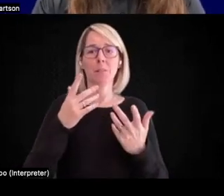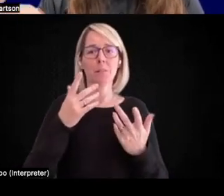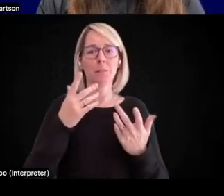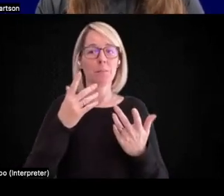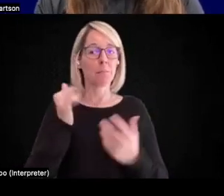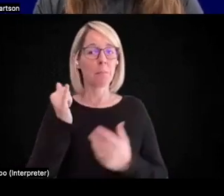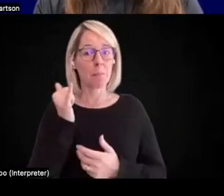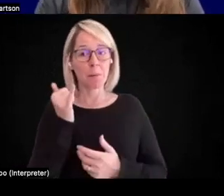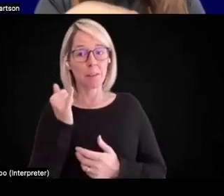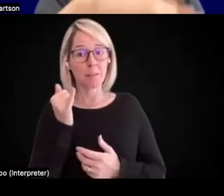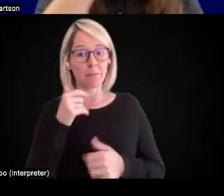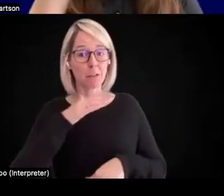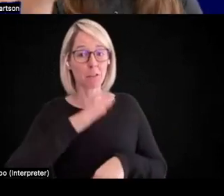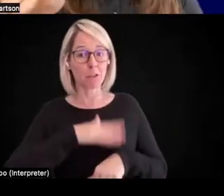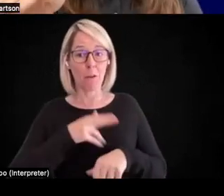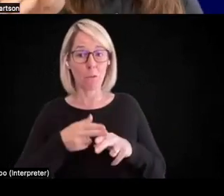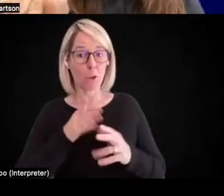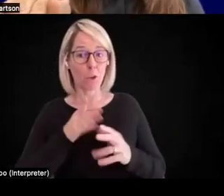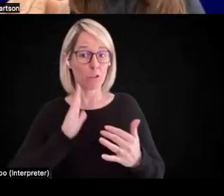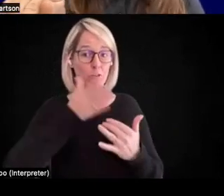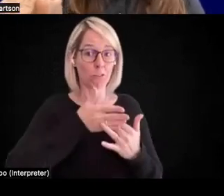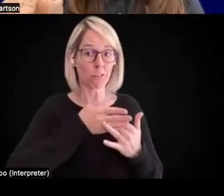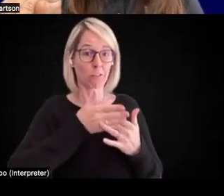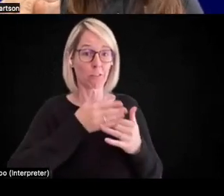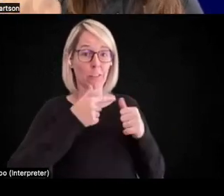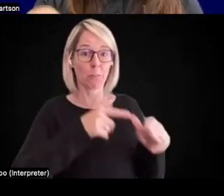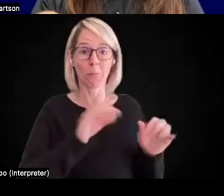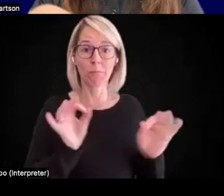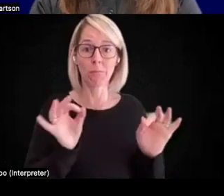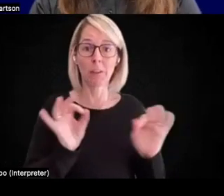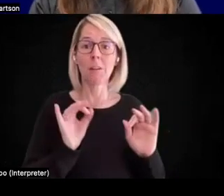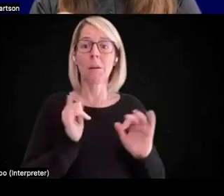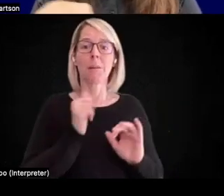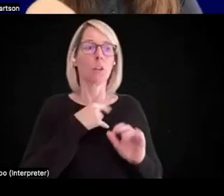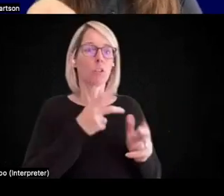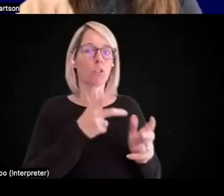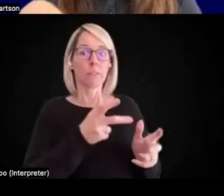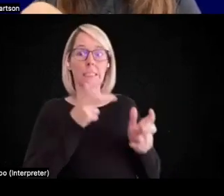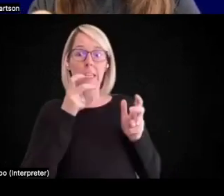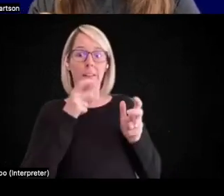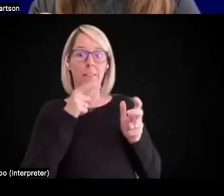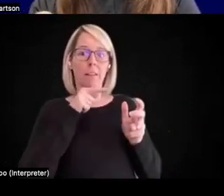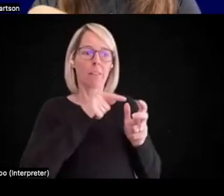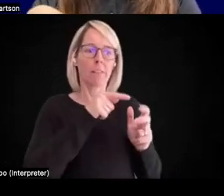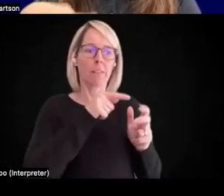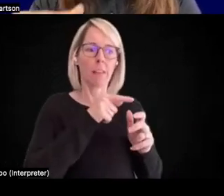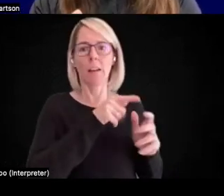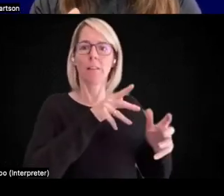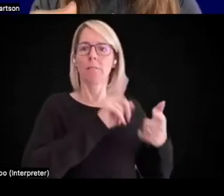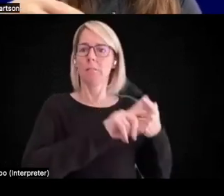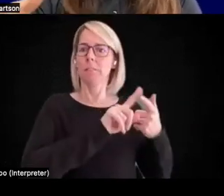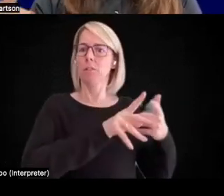so they might receive and then the child might take another turn or they might receive and then